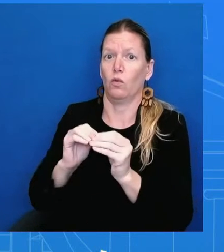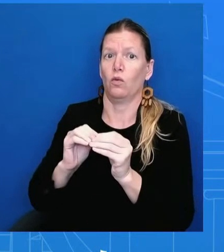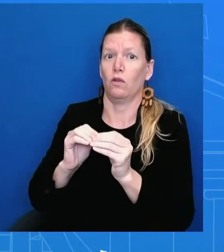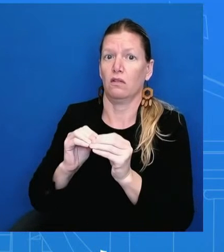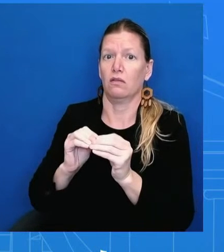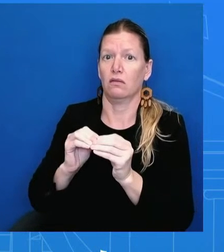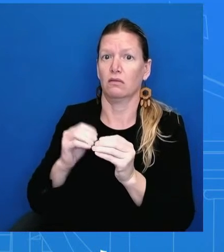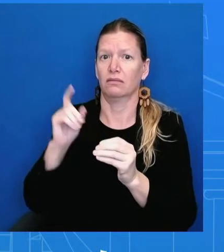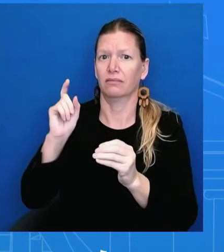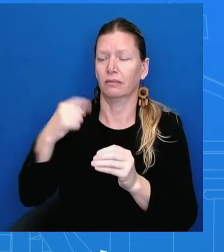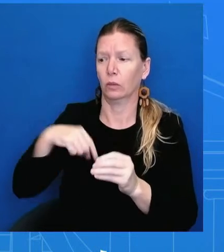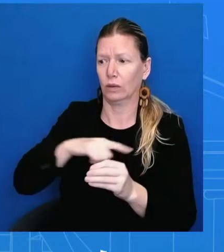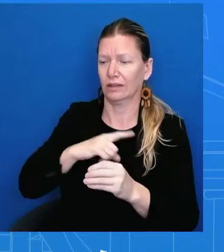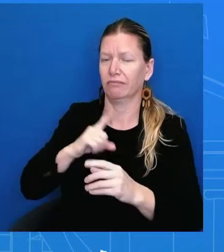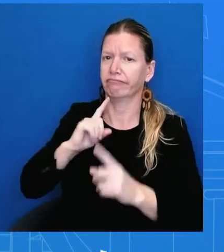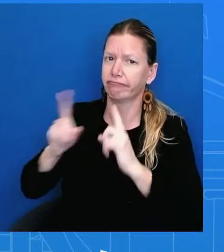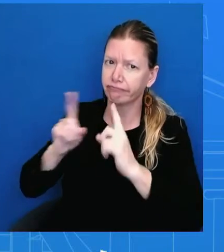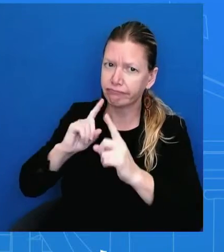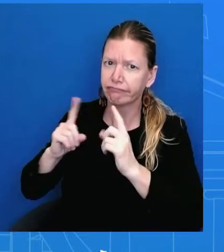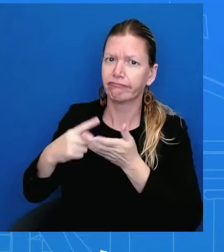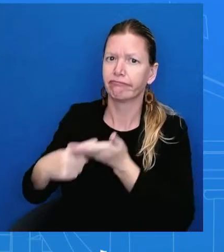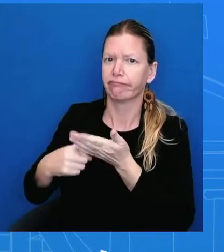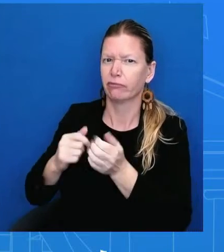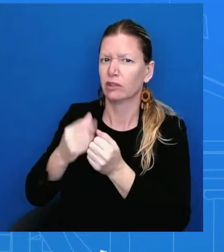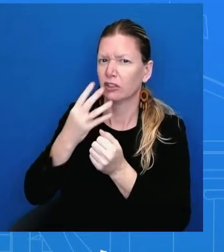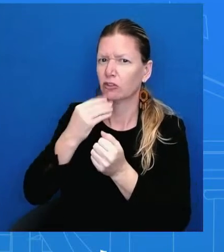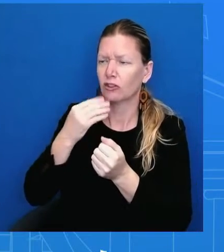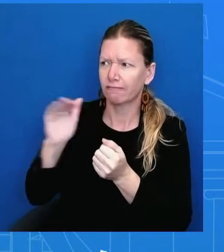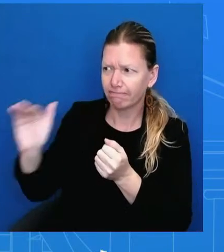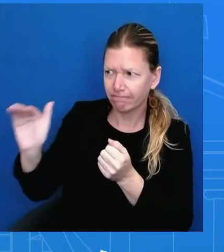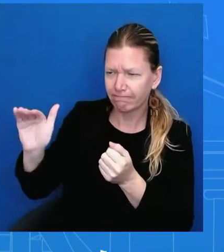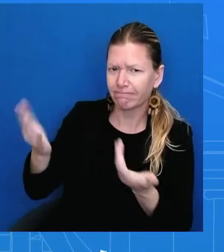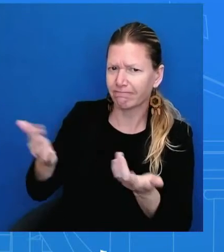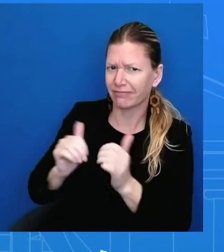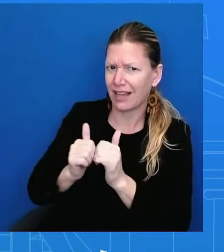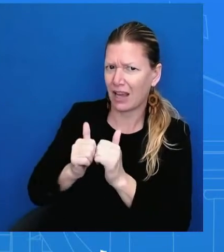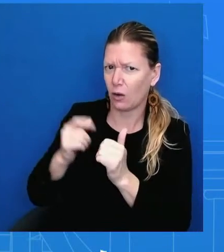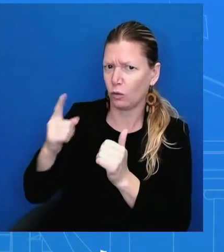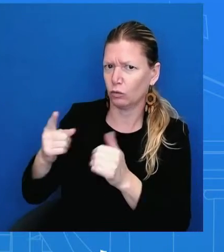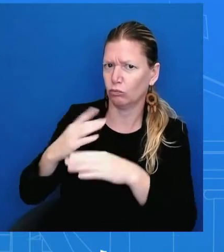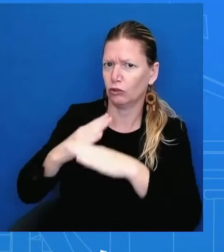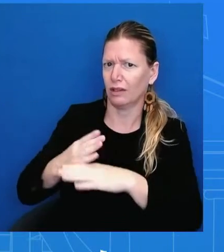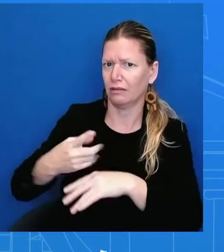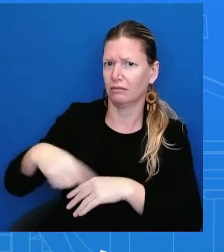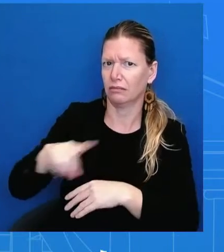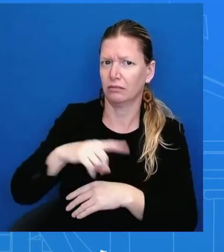The Press: Thanks, John. Just sticking with the Middle East but connecting to the other big story.